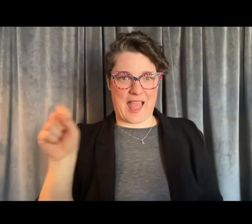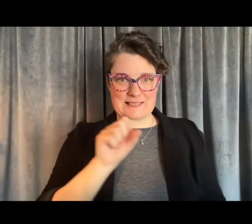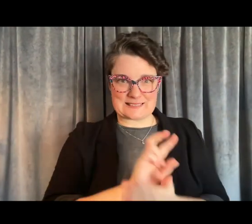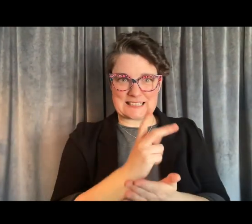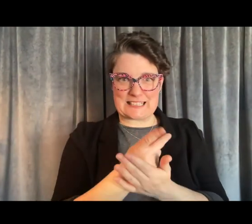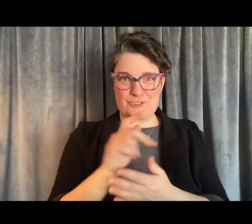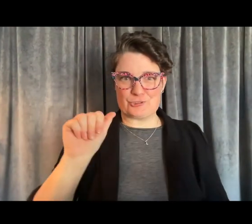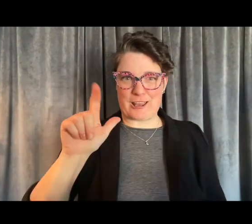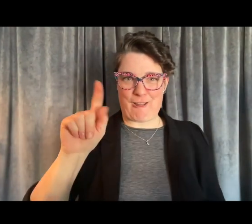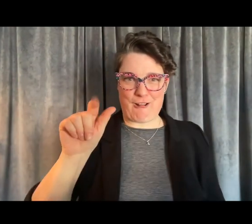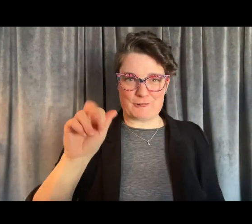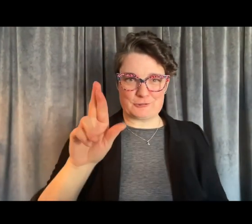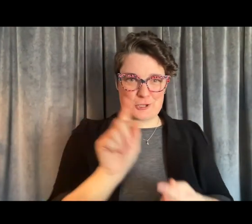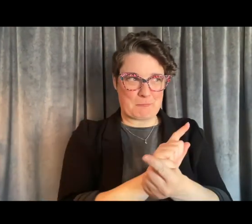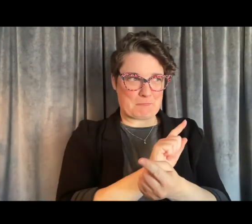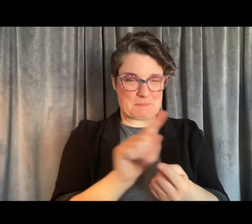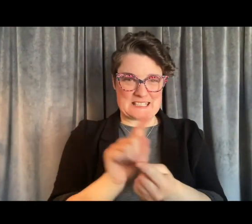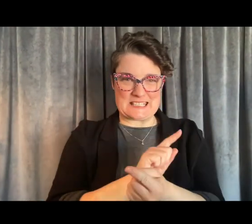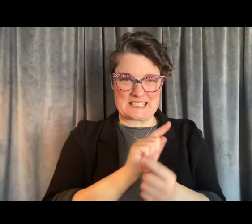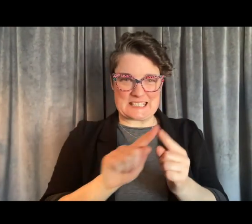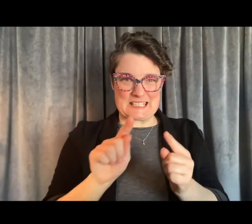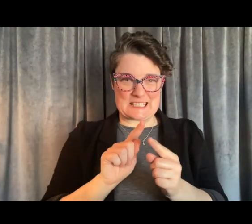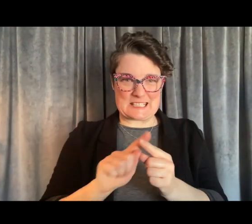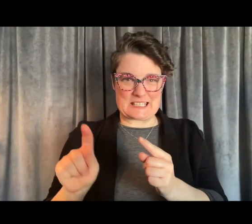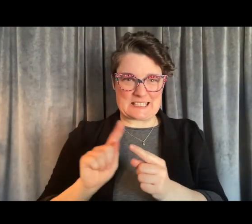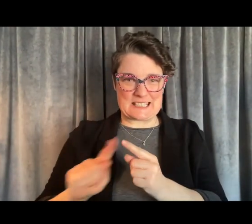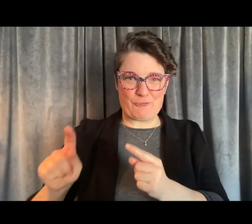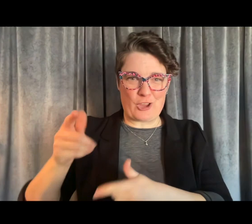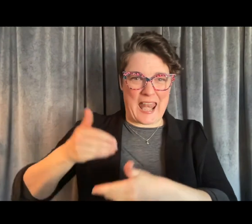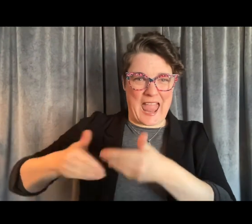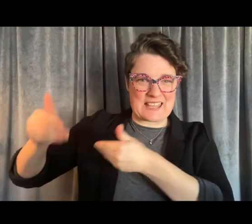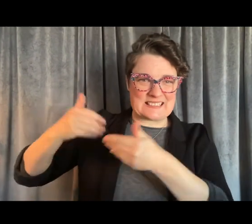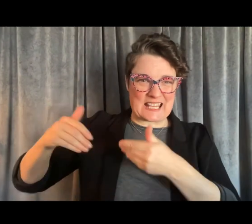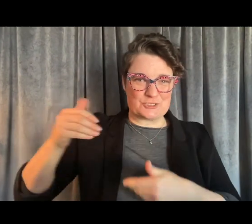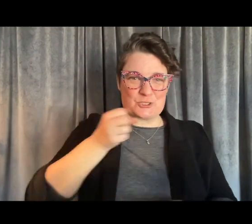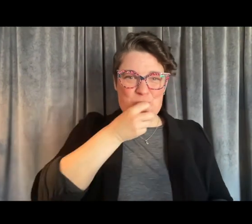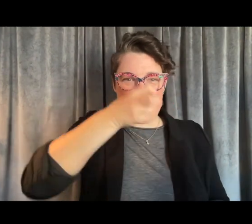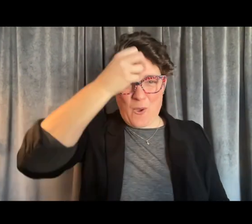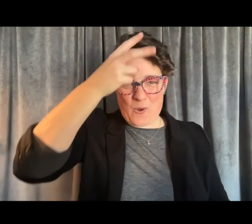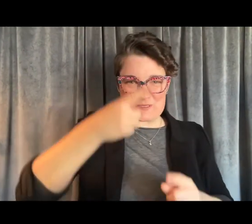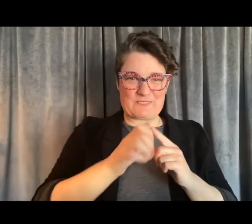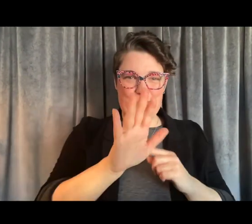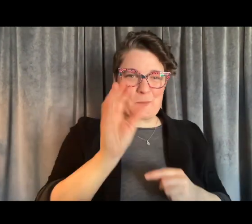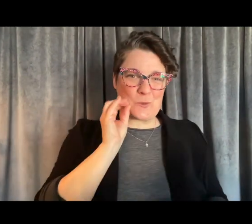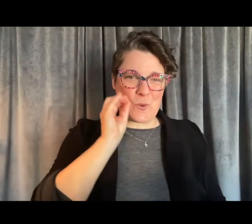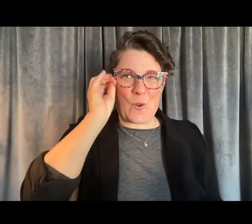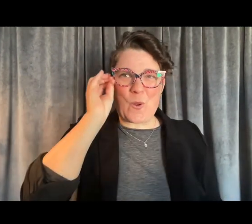I got to meet all these ancestor goats from the home you came from. Socket: Yeah.